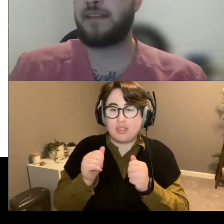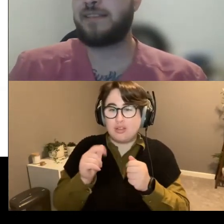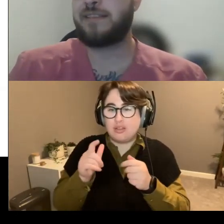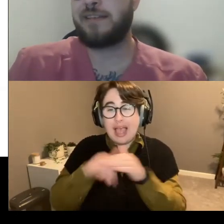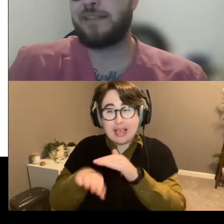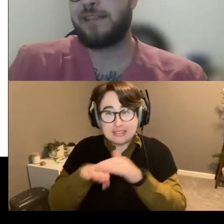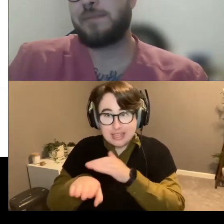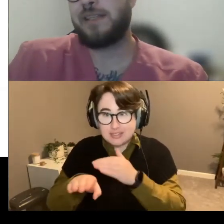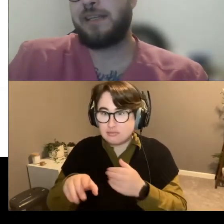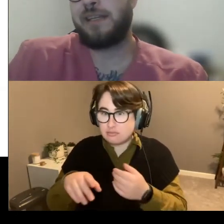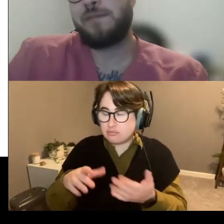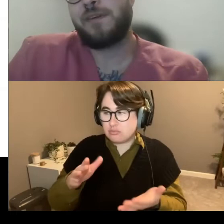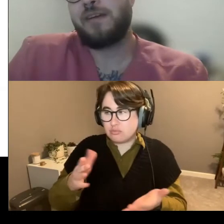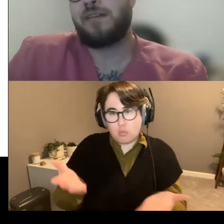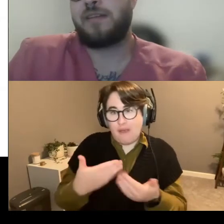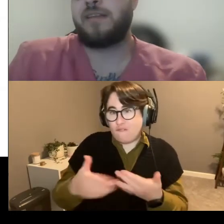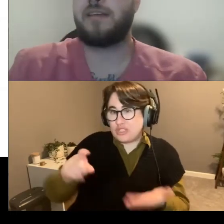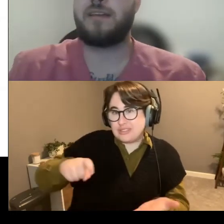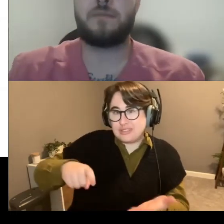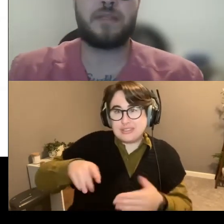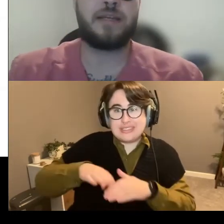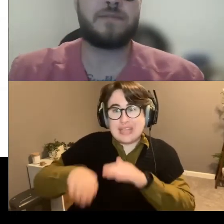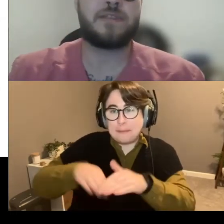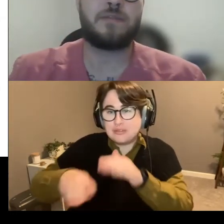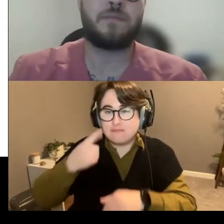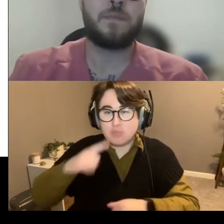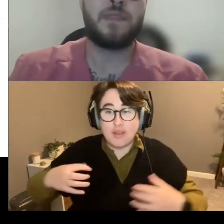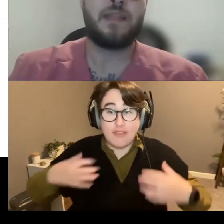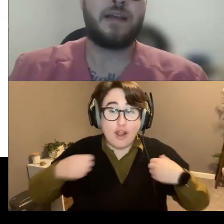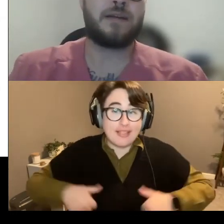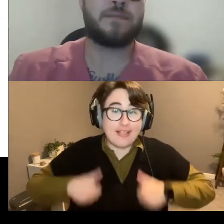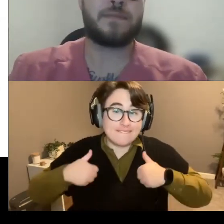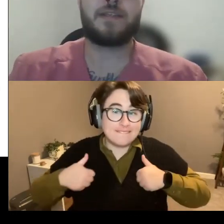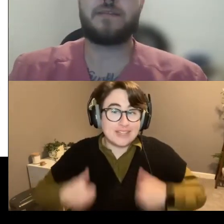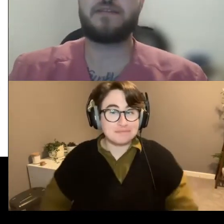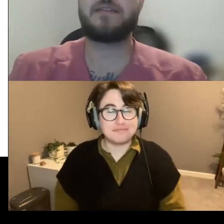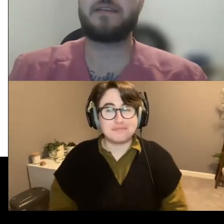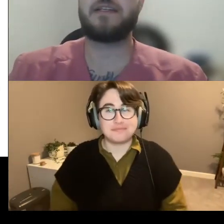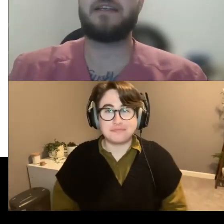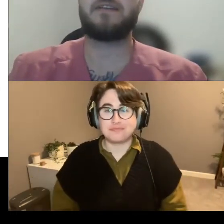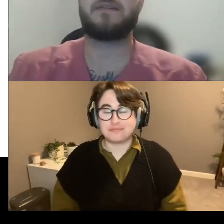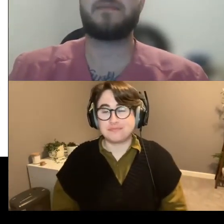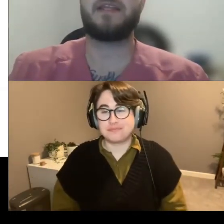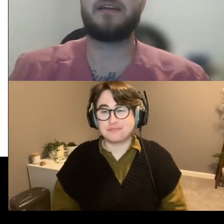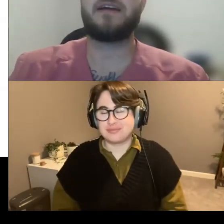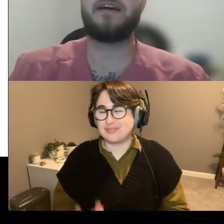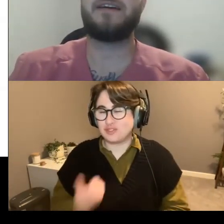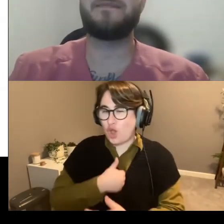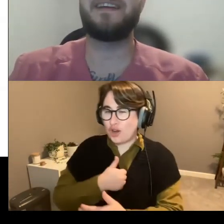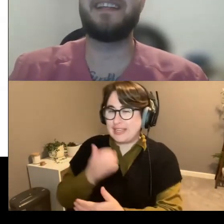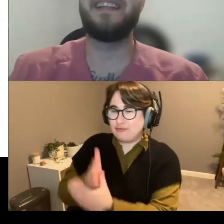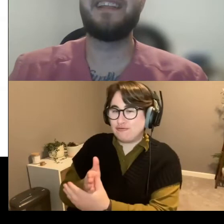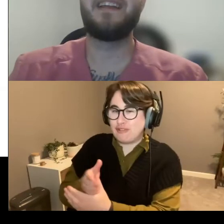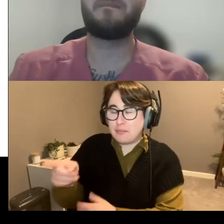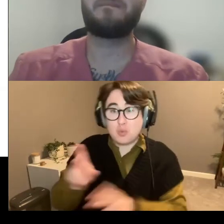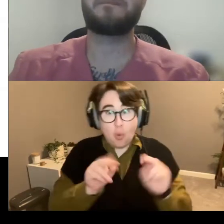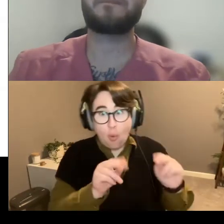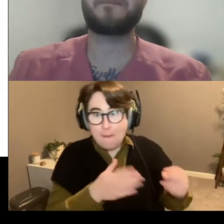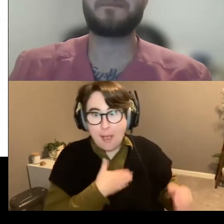the necessary steps they need for healthy lives too. So, sorry to interrupt there. No, no, I'm so glad you said that, Afton,